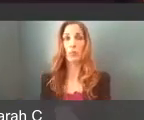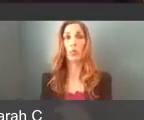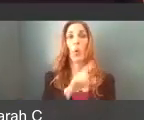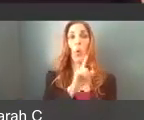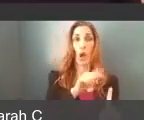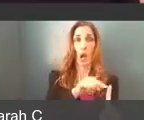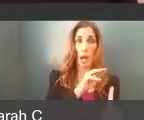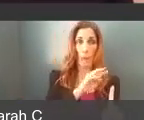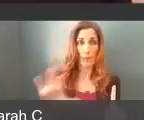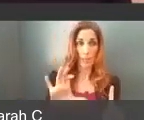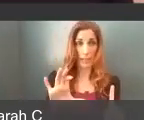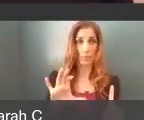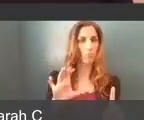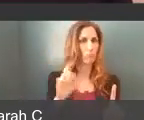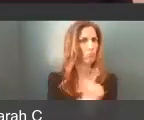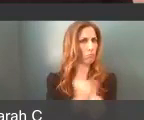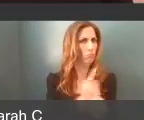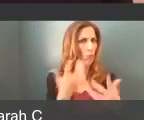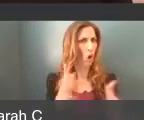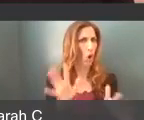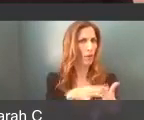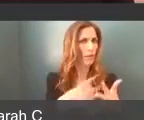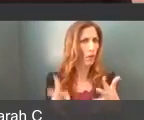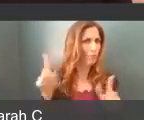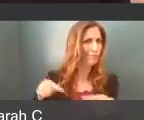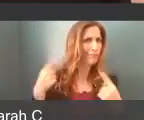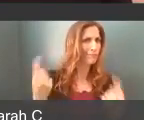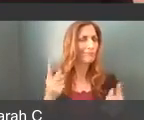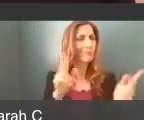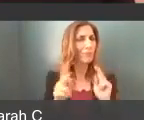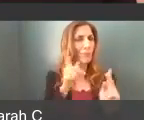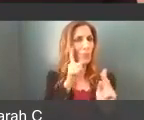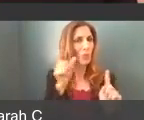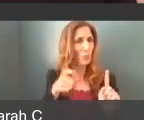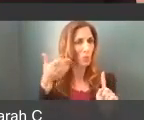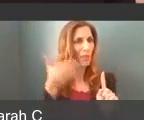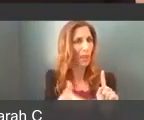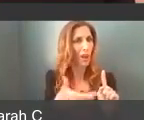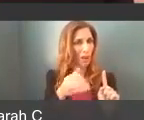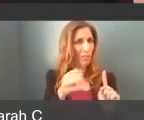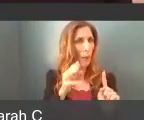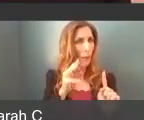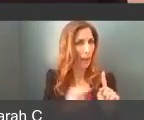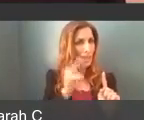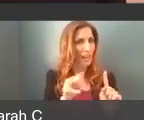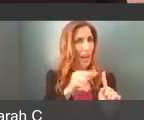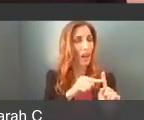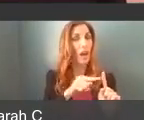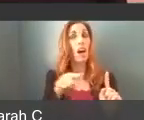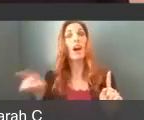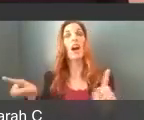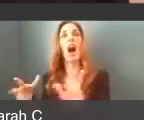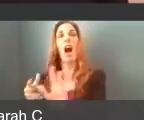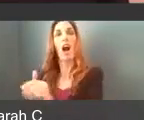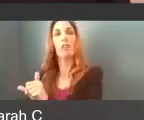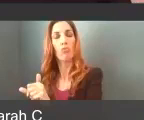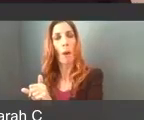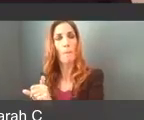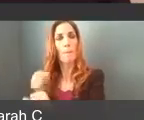as planned, for everyone who is supposed to be there on Monday and a makeup second dose clinic